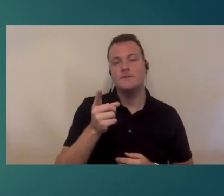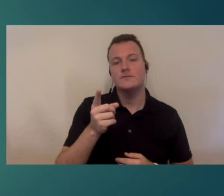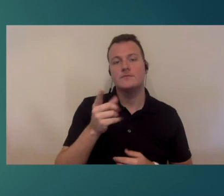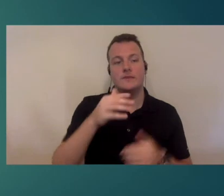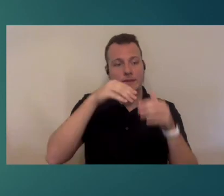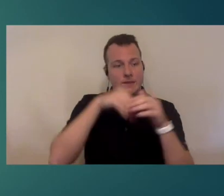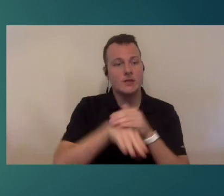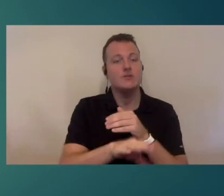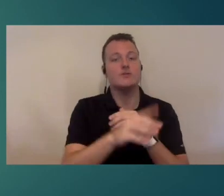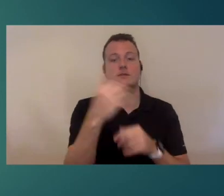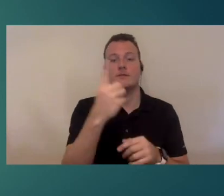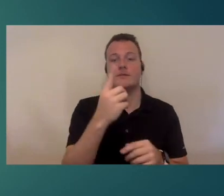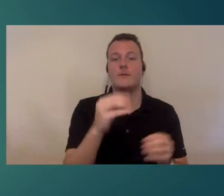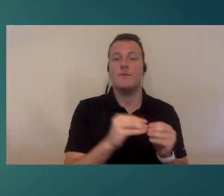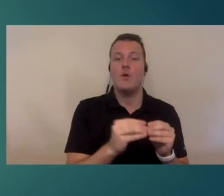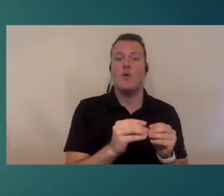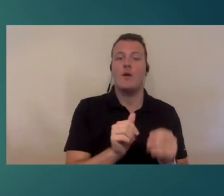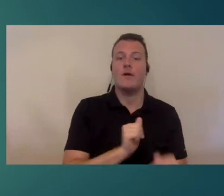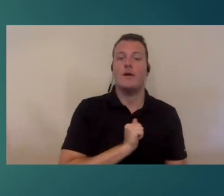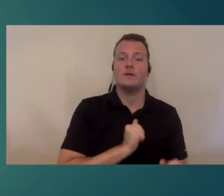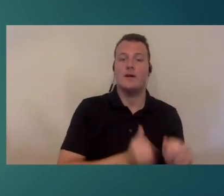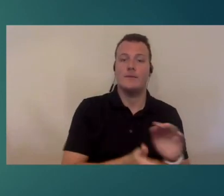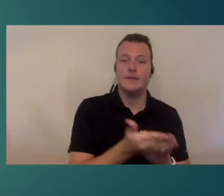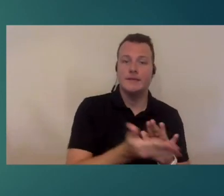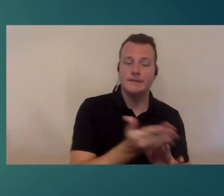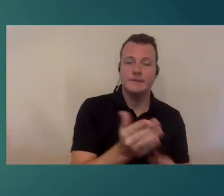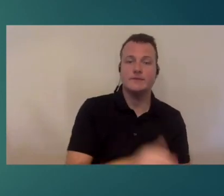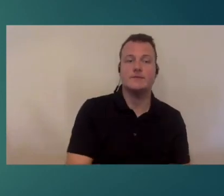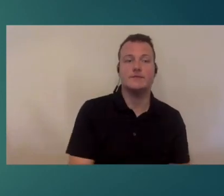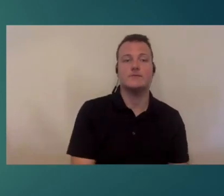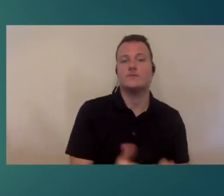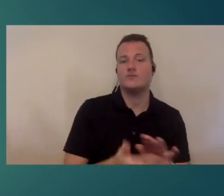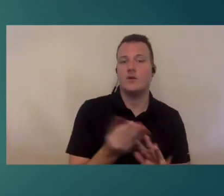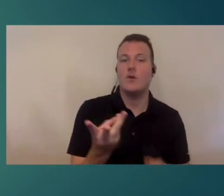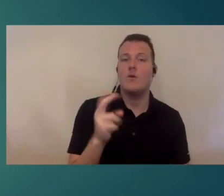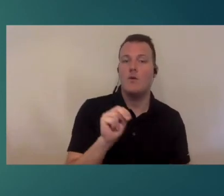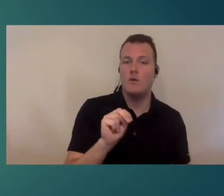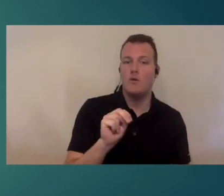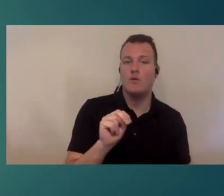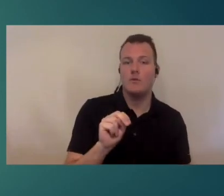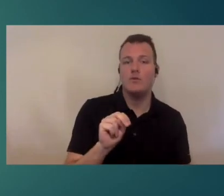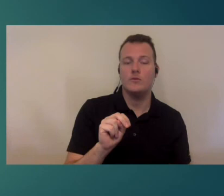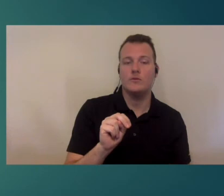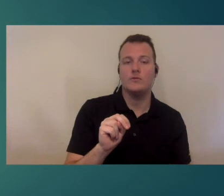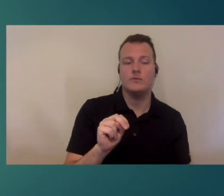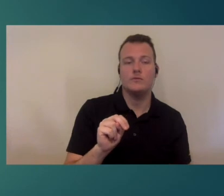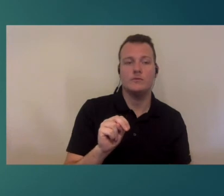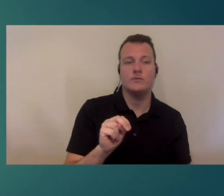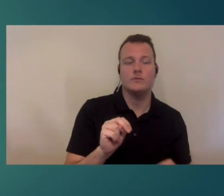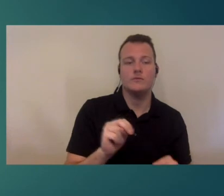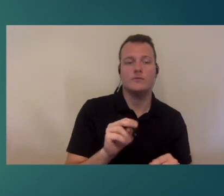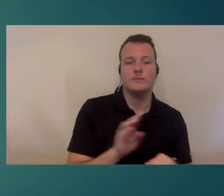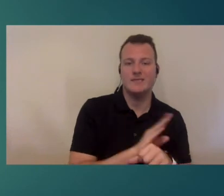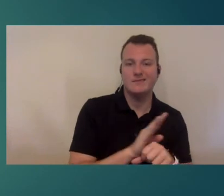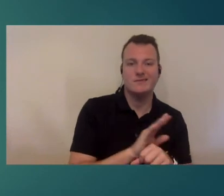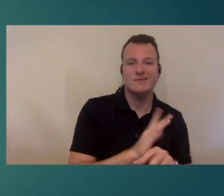place where you are more autonomous, or you're running your own location within a practice. Then maybe you want to highlight some of those leadership